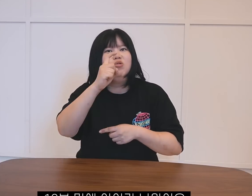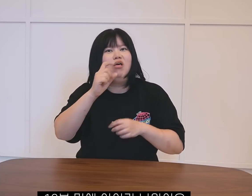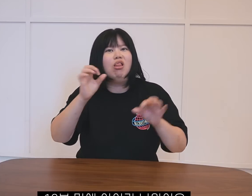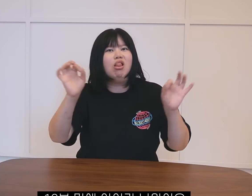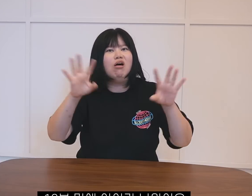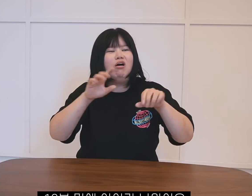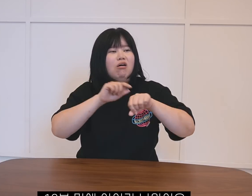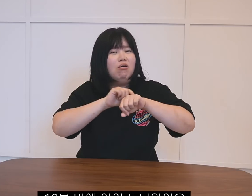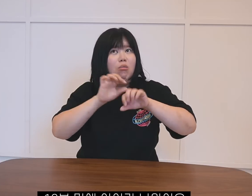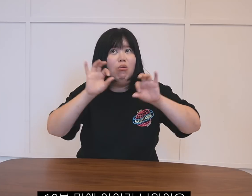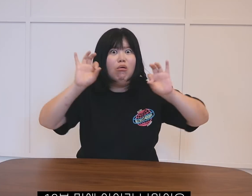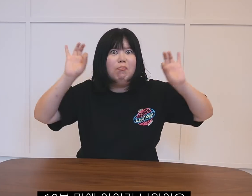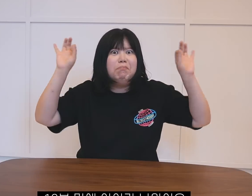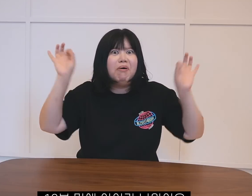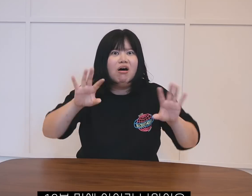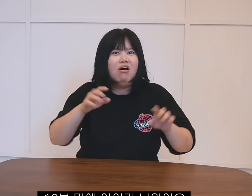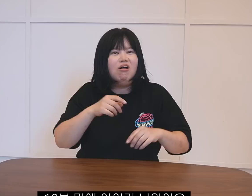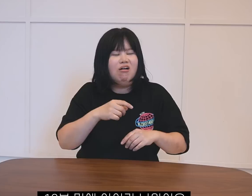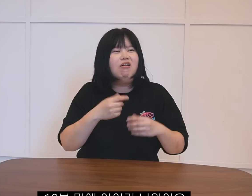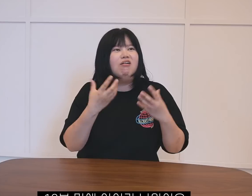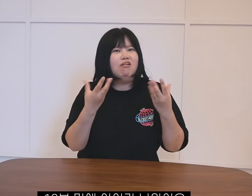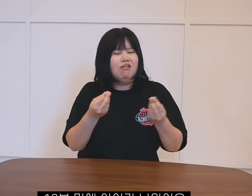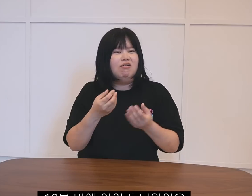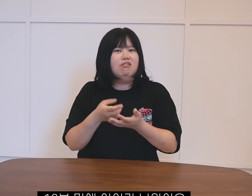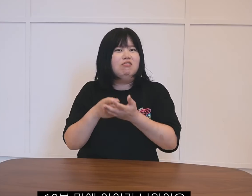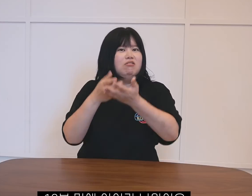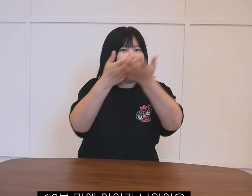The baby came out in 10 minutes.